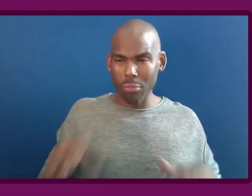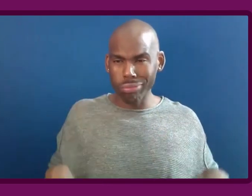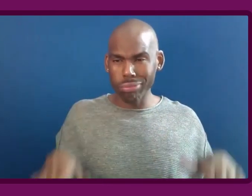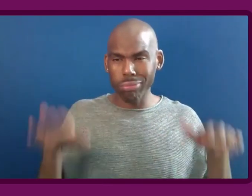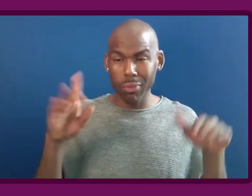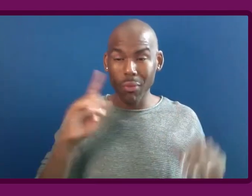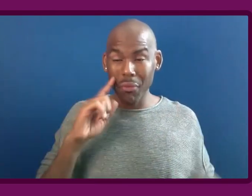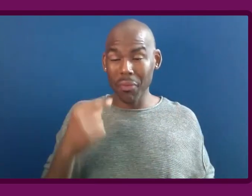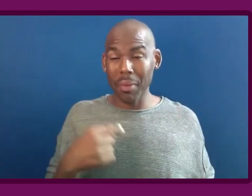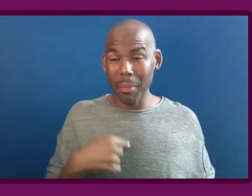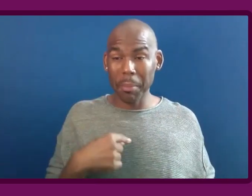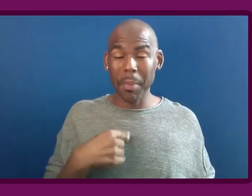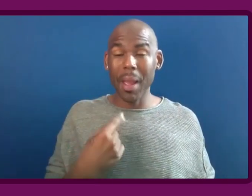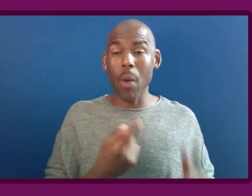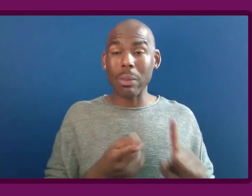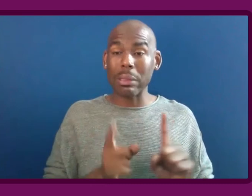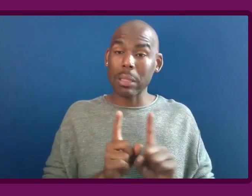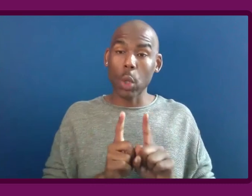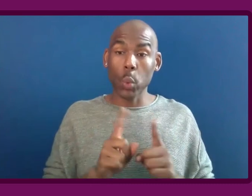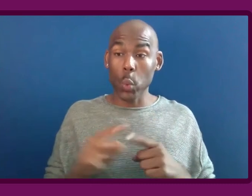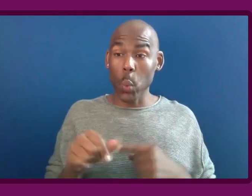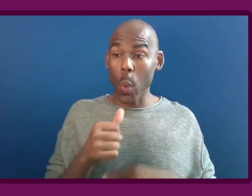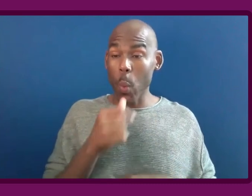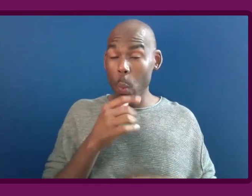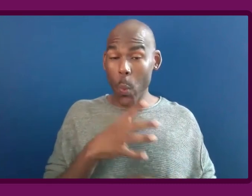We create these tribes in different states in Mexico, to see, "Okay, where are these women with